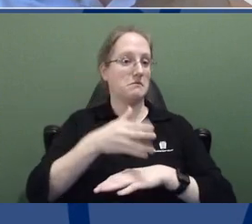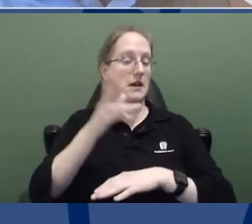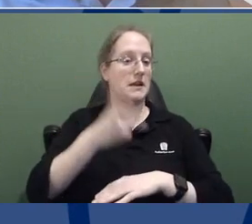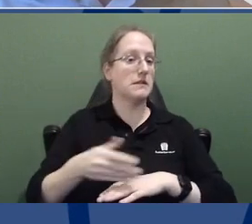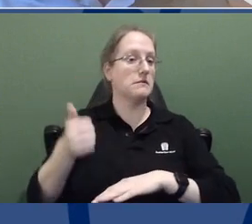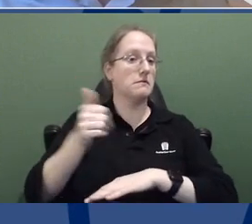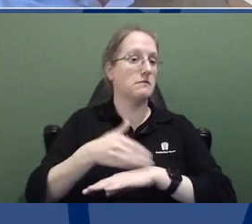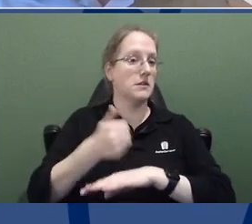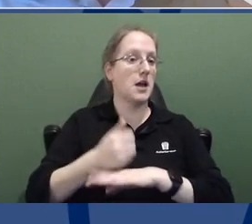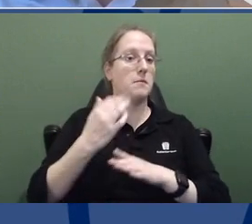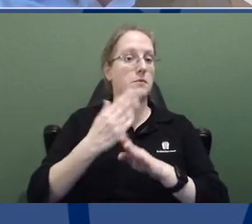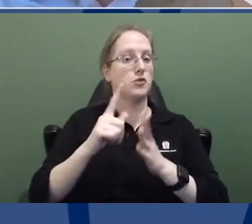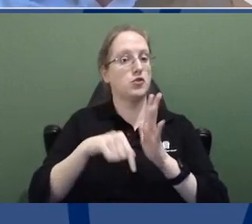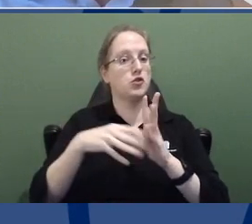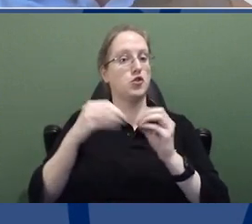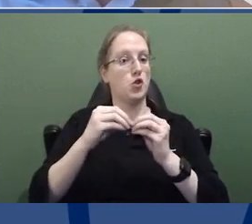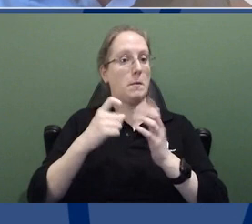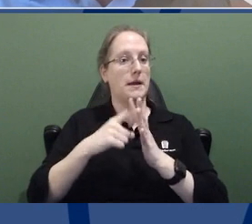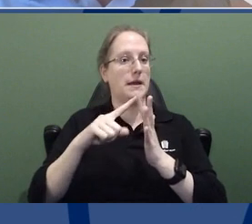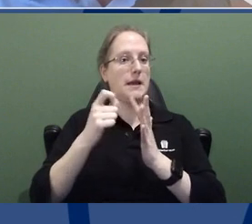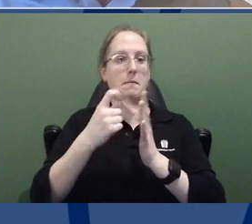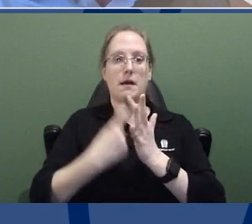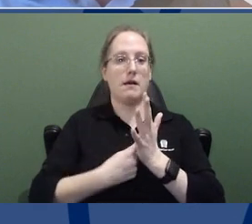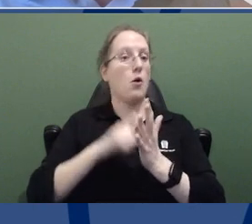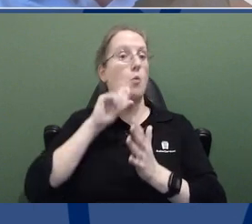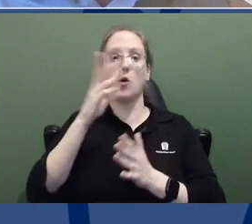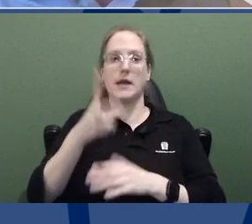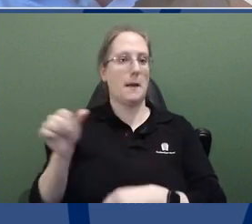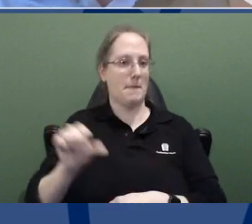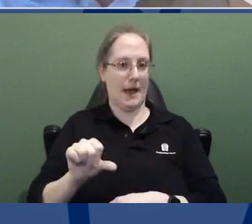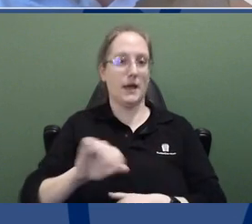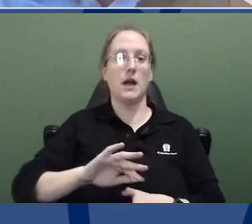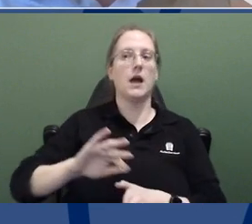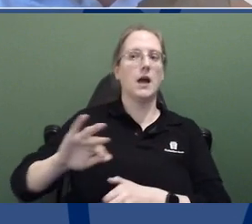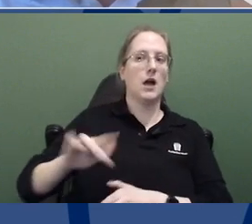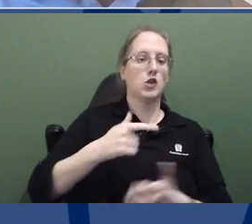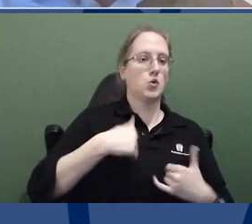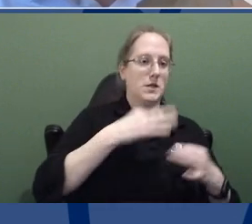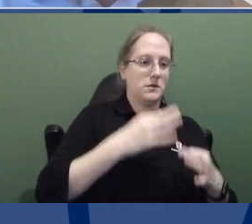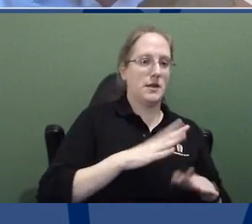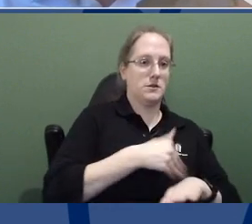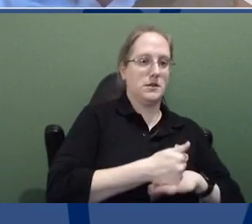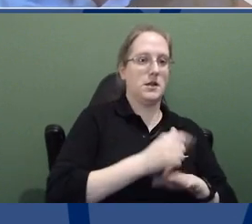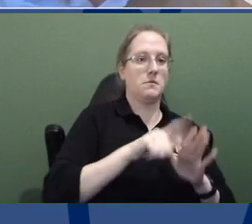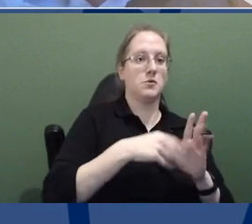set up Jobsaver, of which the Commonwealth is now funding 50 per cent of the cost. But